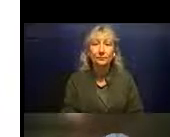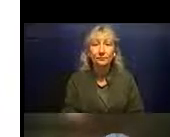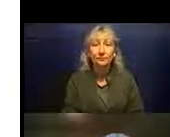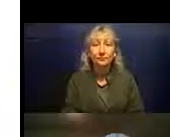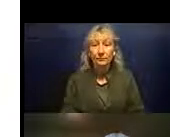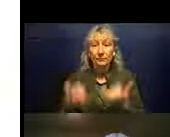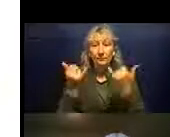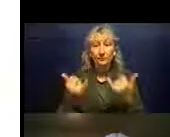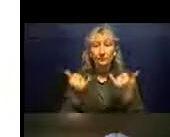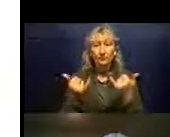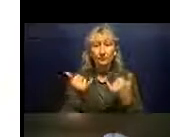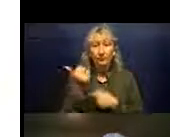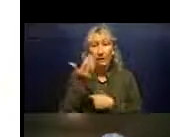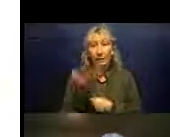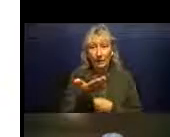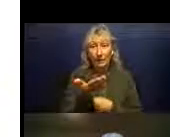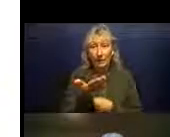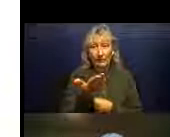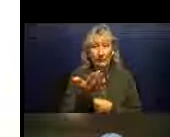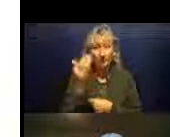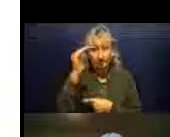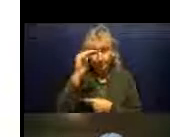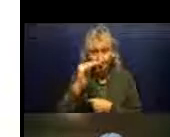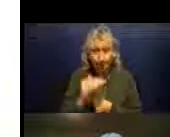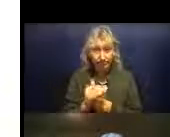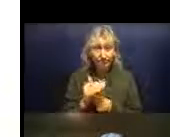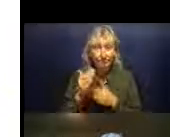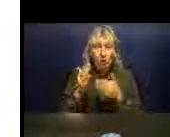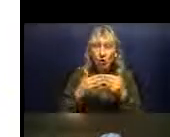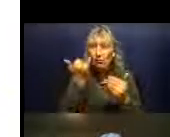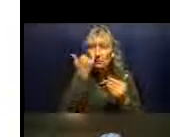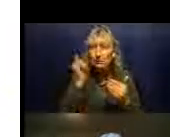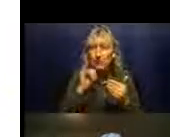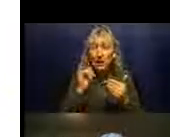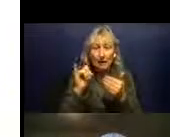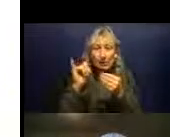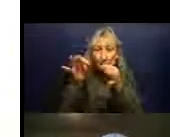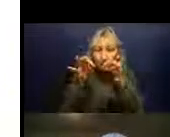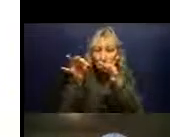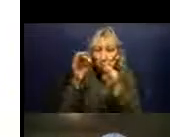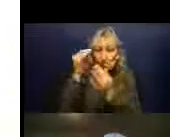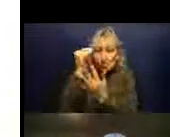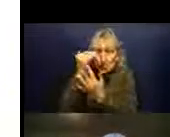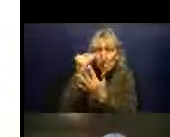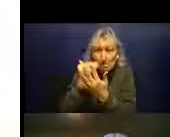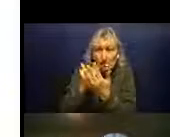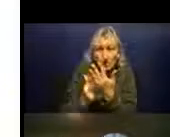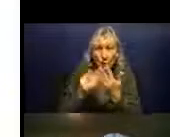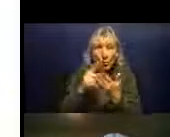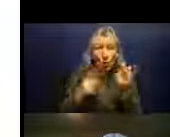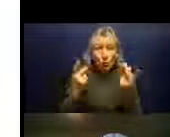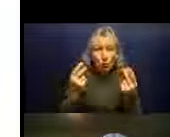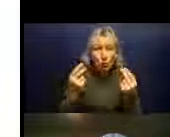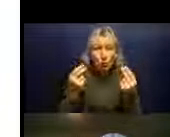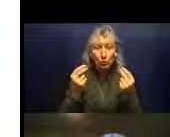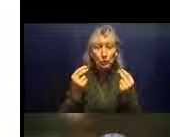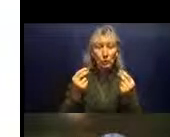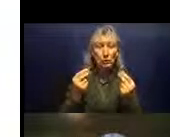taxes. Alright, go ahead and to the next slide